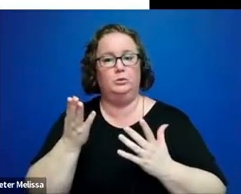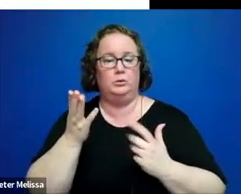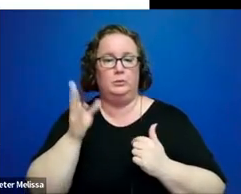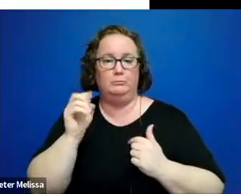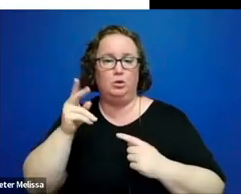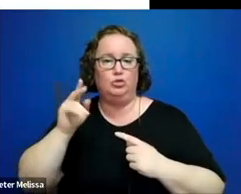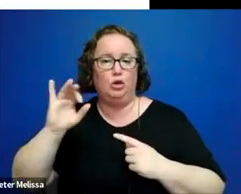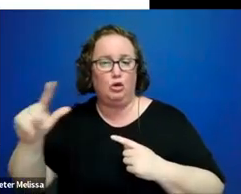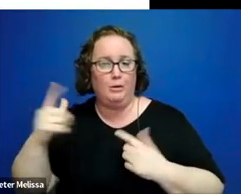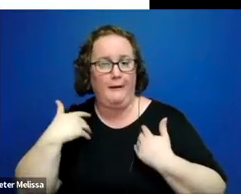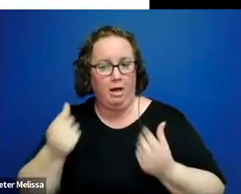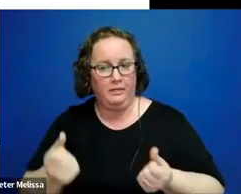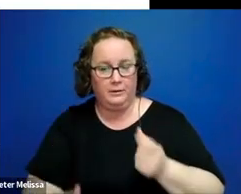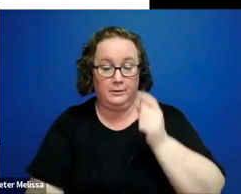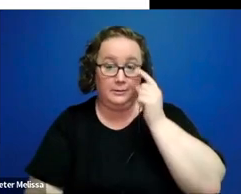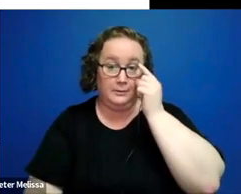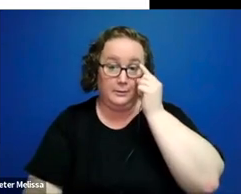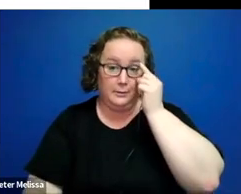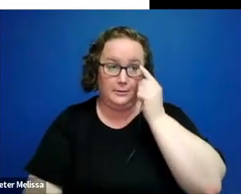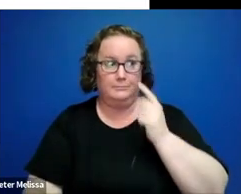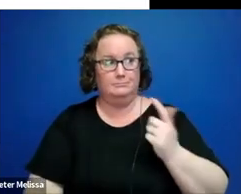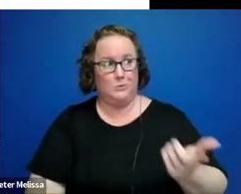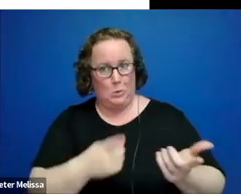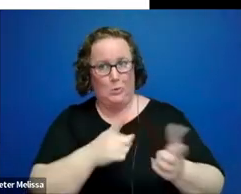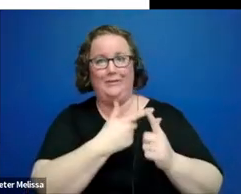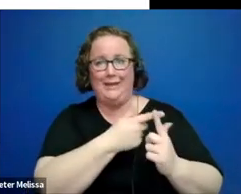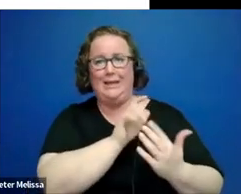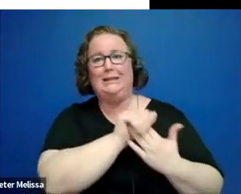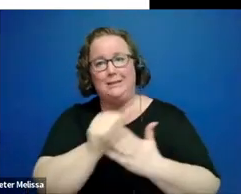equation that results in disabled parents having many